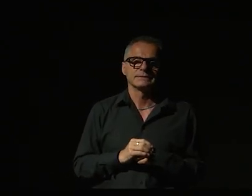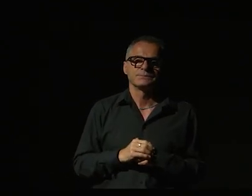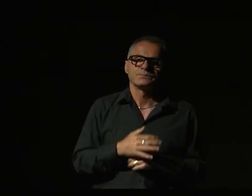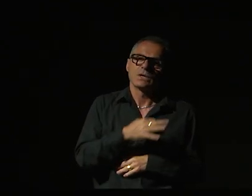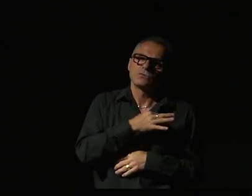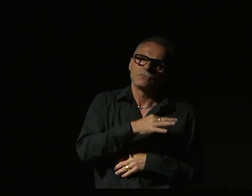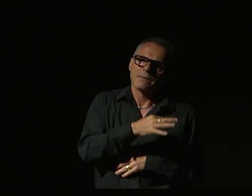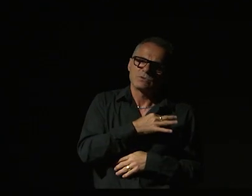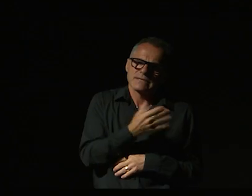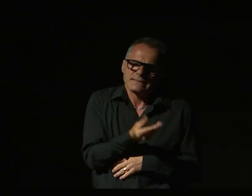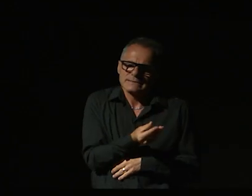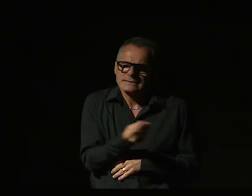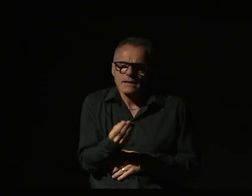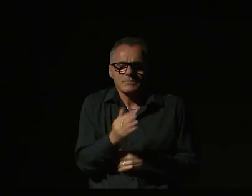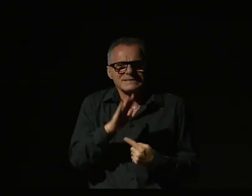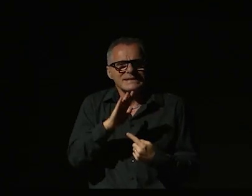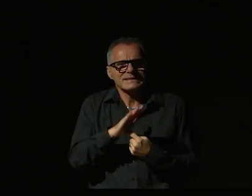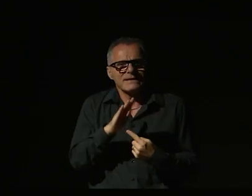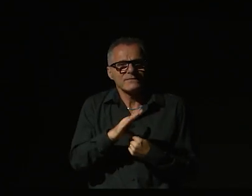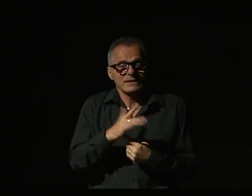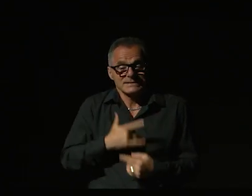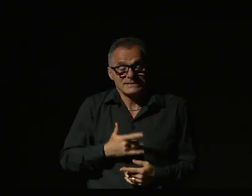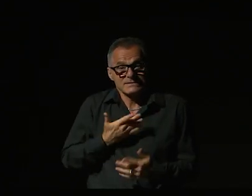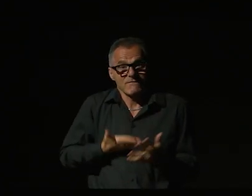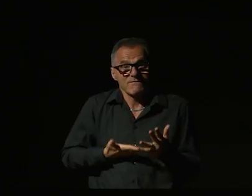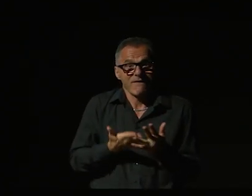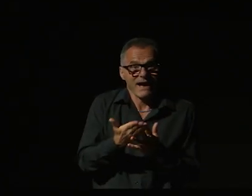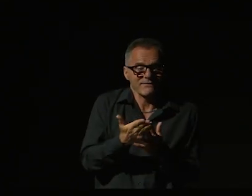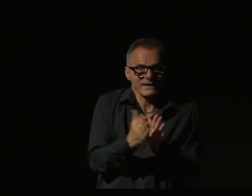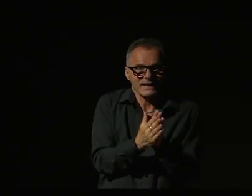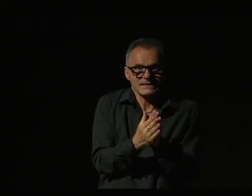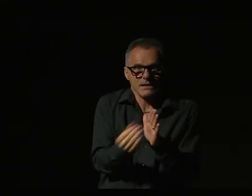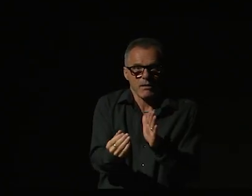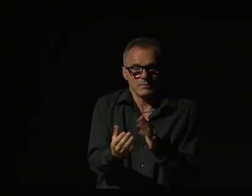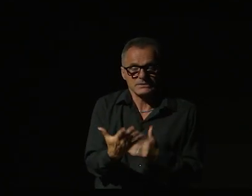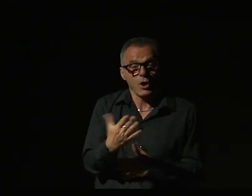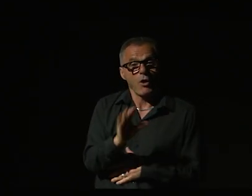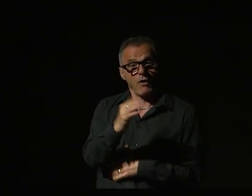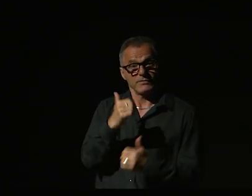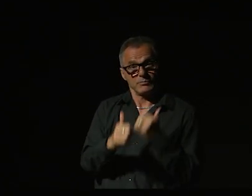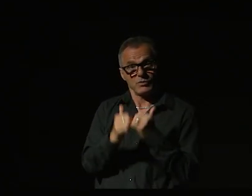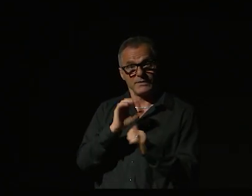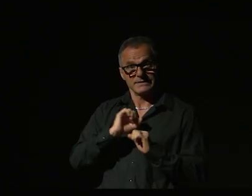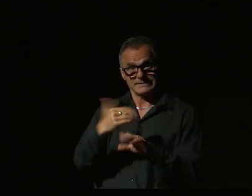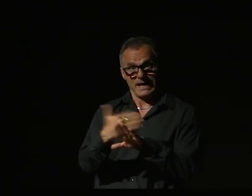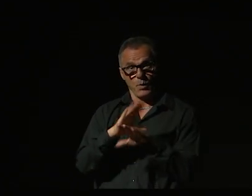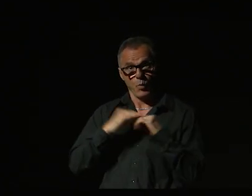some of the most significant surviving examples of the Carracci workshop practise.